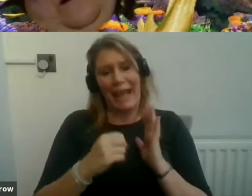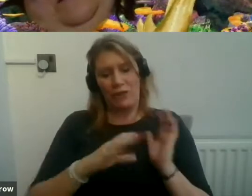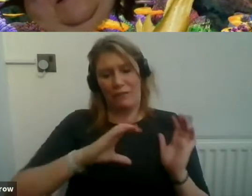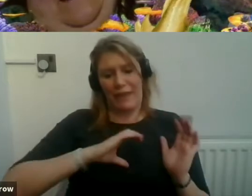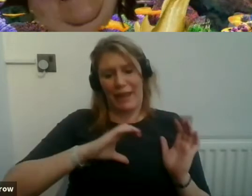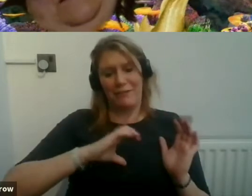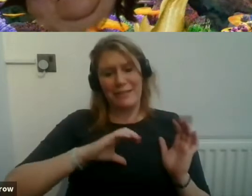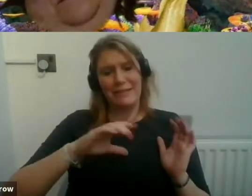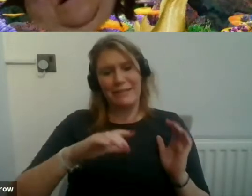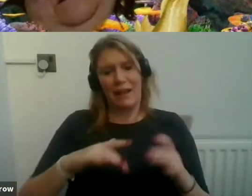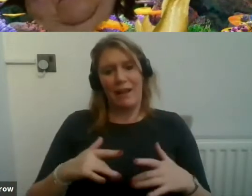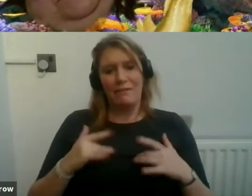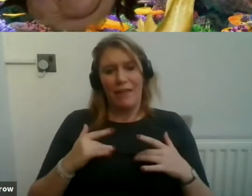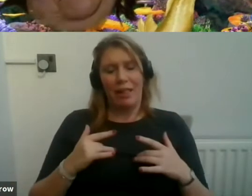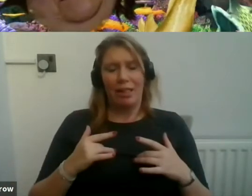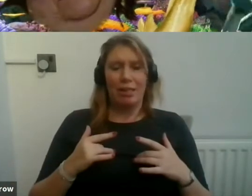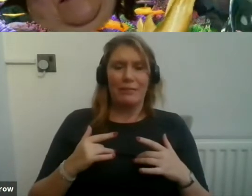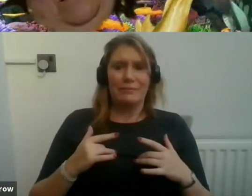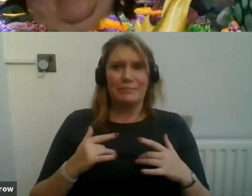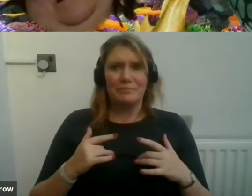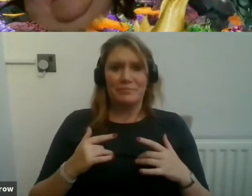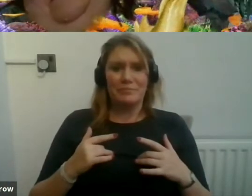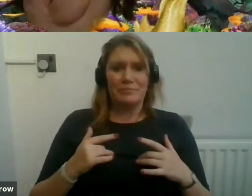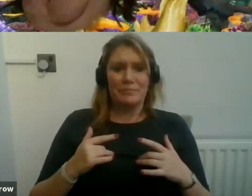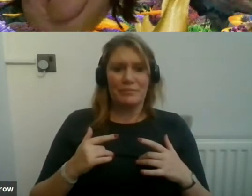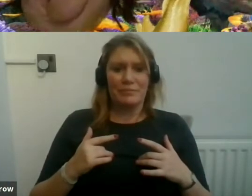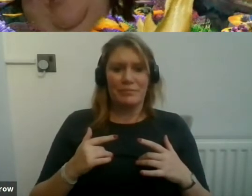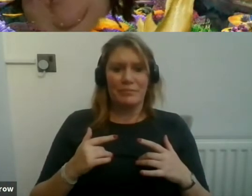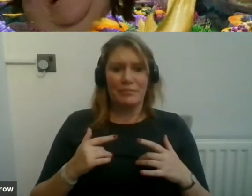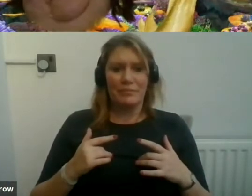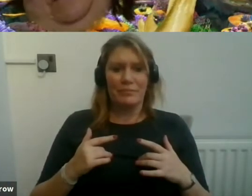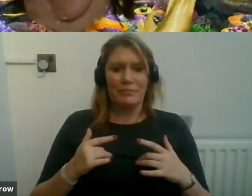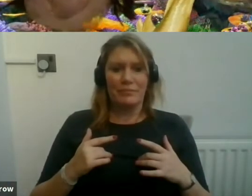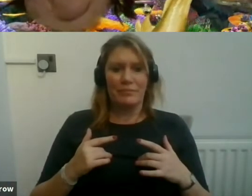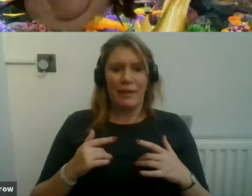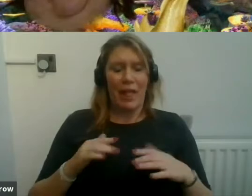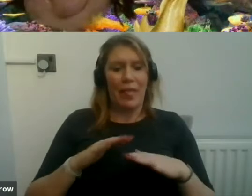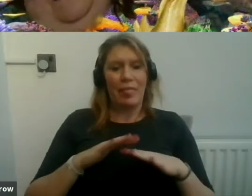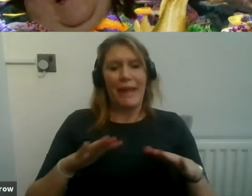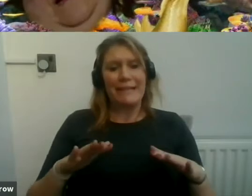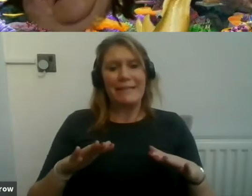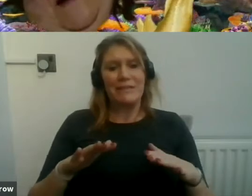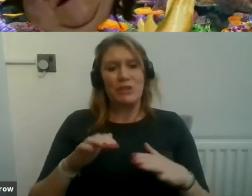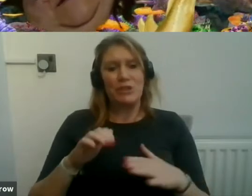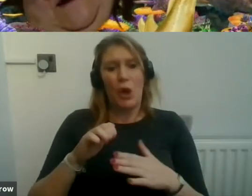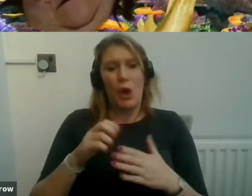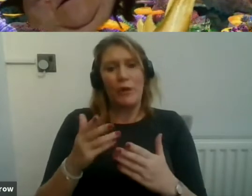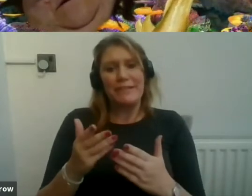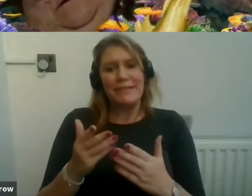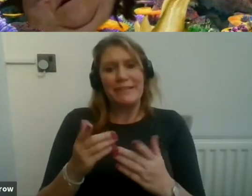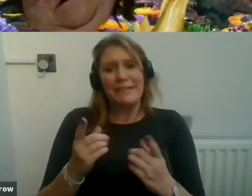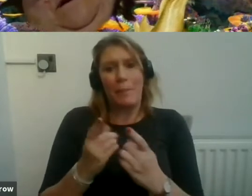a gift that you get very often as an actor. So.